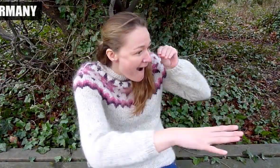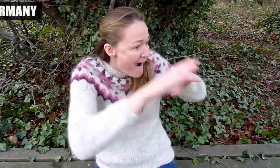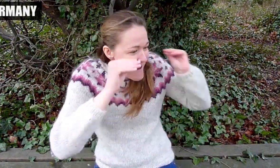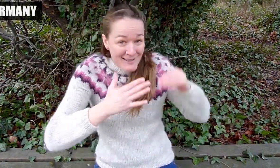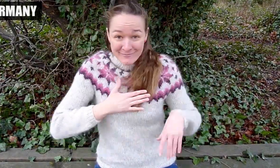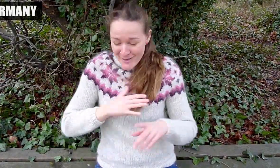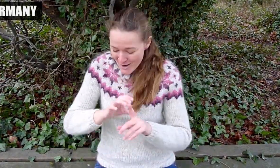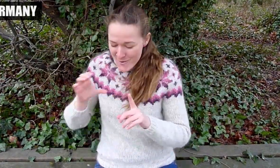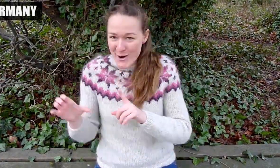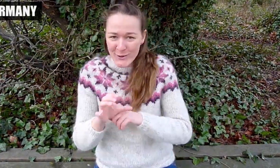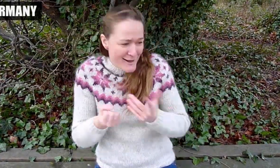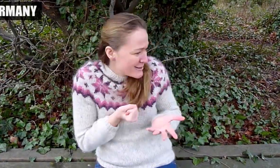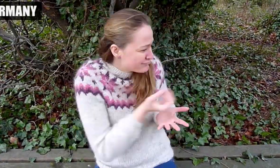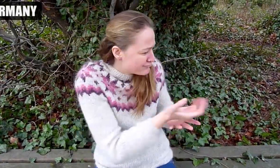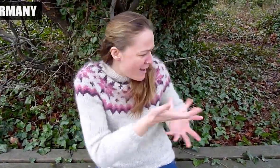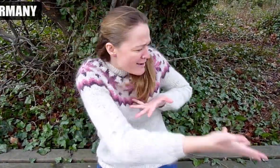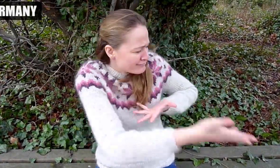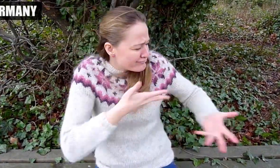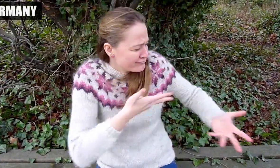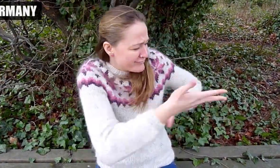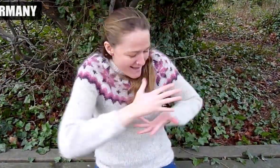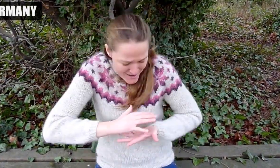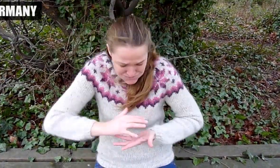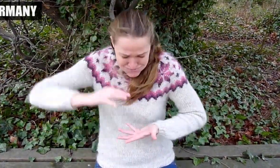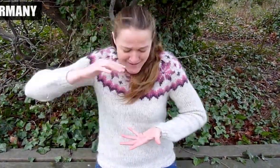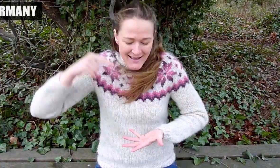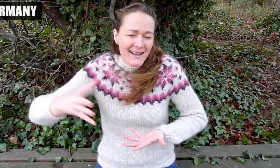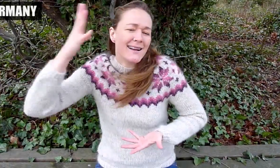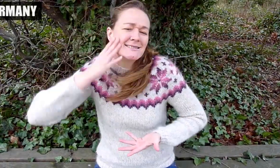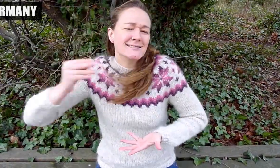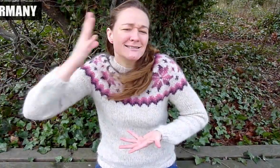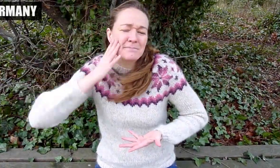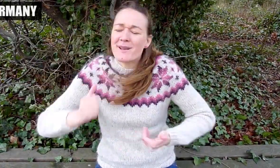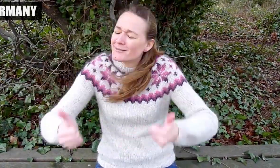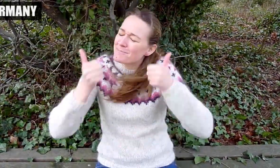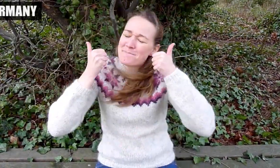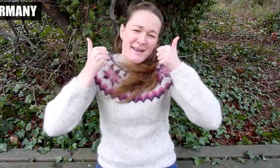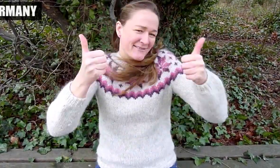Also, share your culture with them. Doing that will be a great experience and fill your hearts!